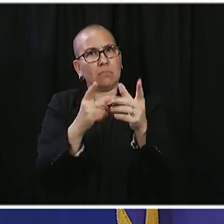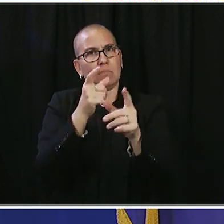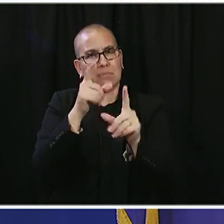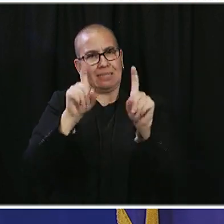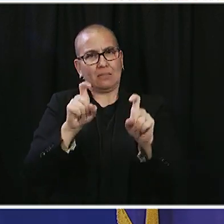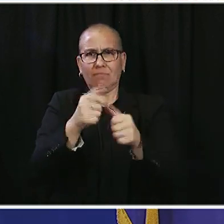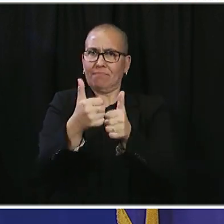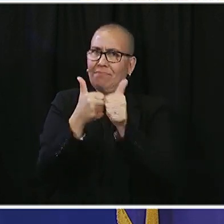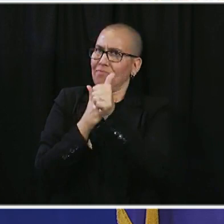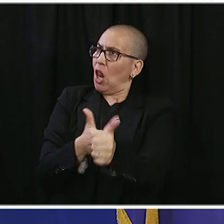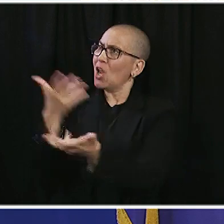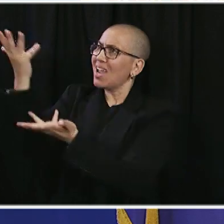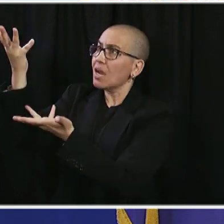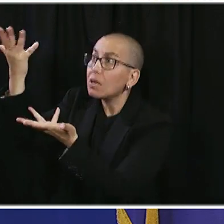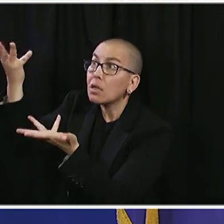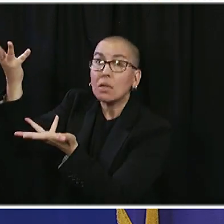MINNESOTANS ABOUT. SO I'M HERE TODAY TO TALK ABOUT